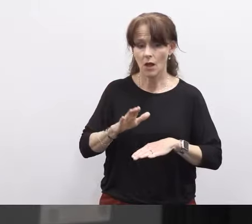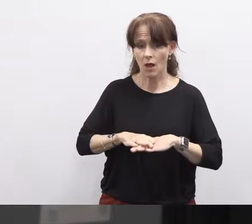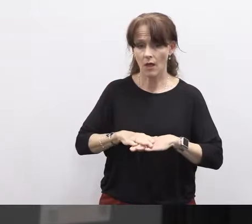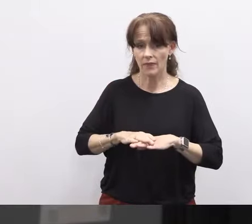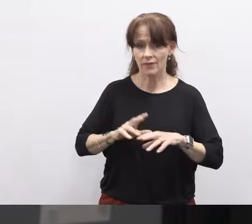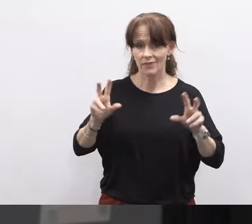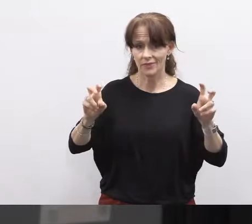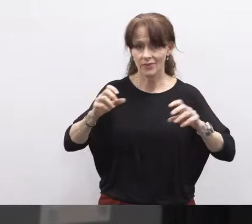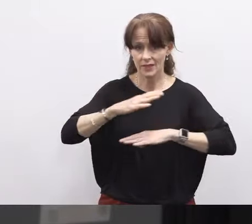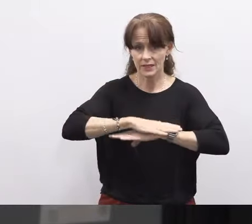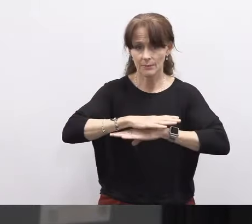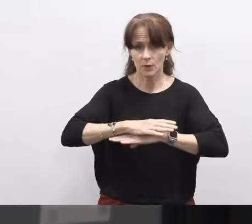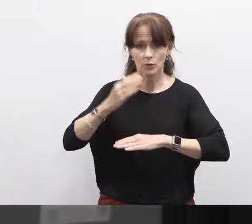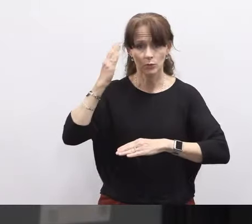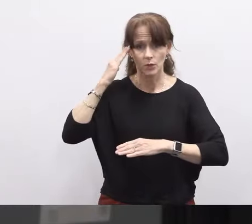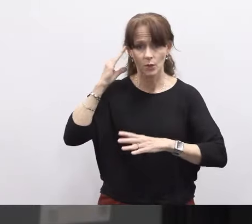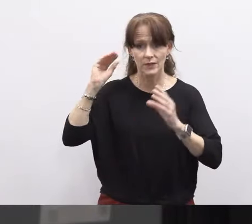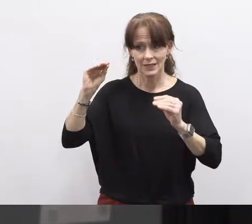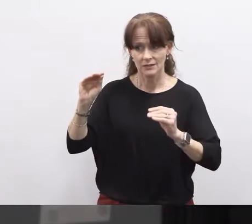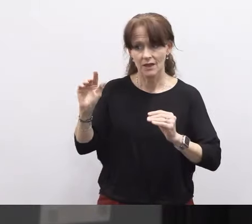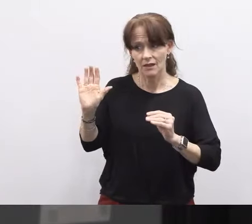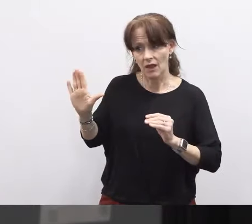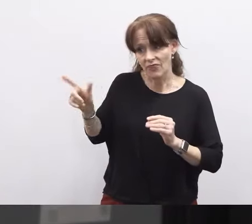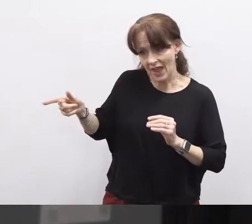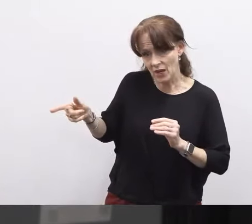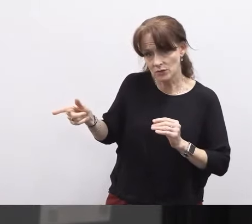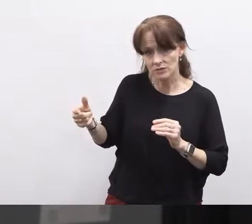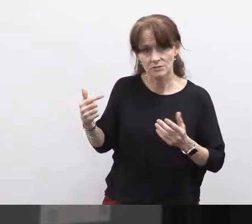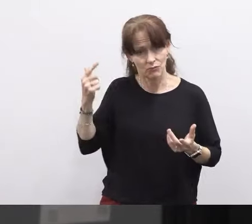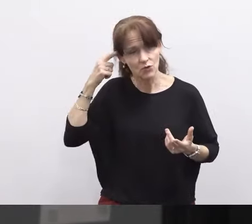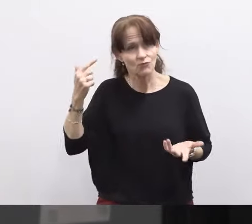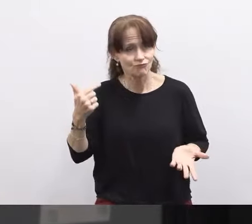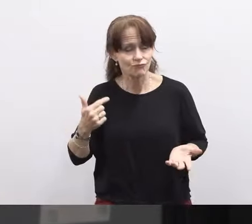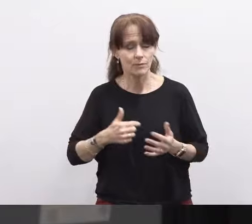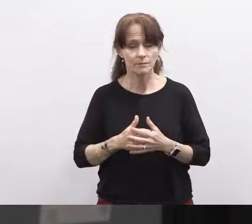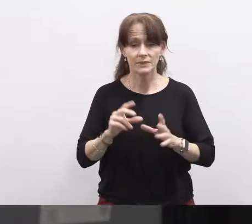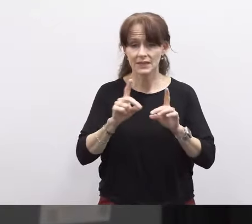because we knew that the teachers were getting theirs. Secondly, the district continuously says